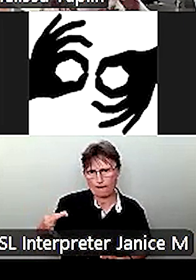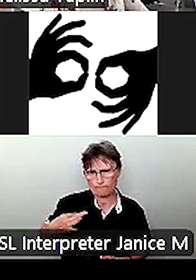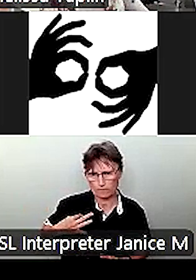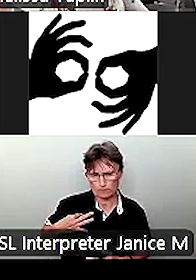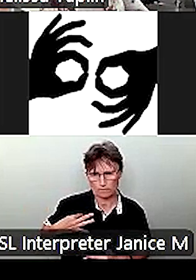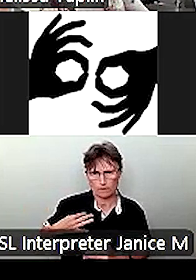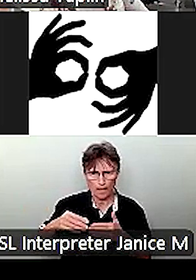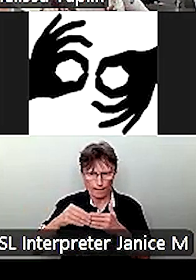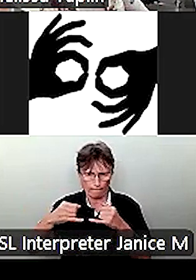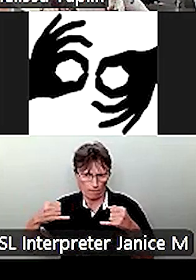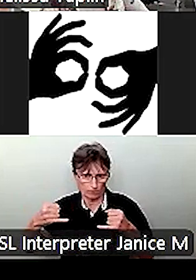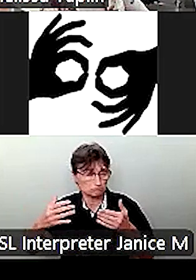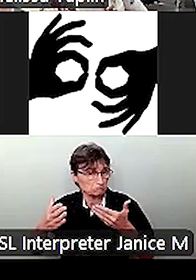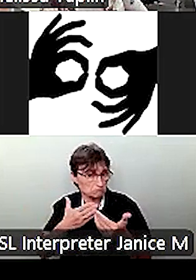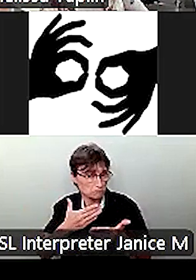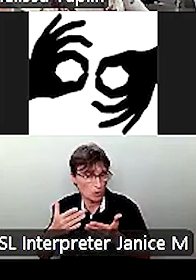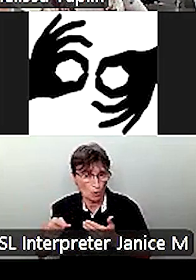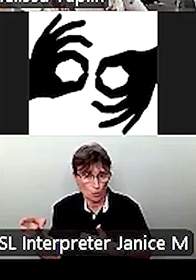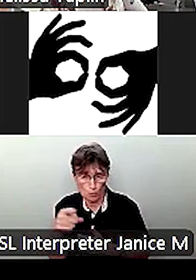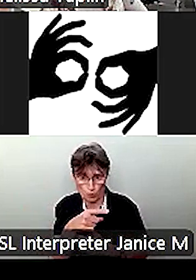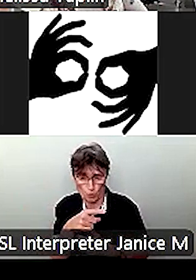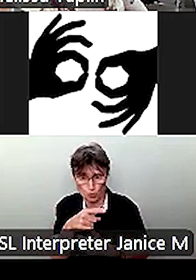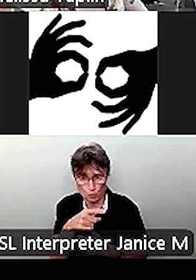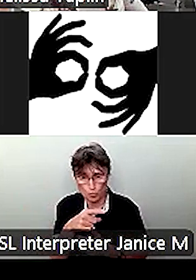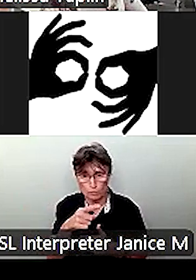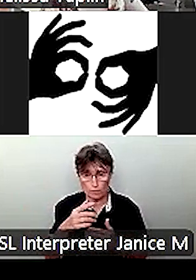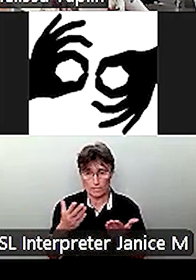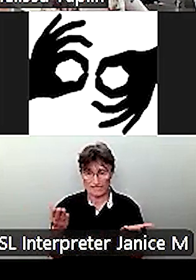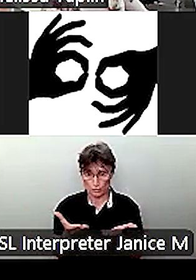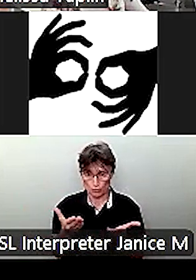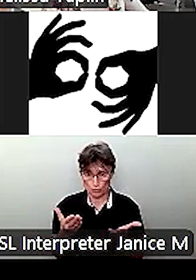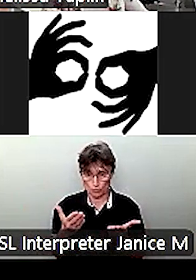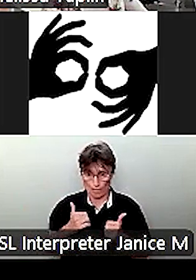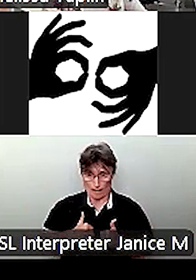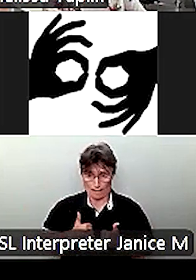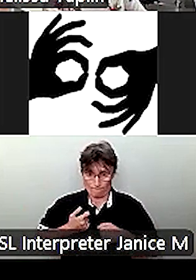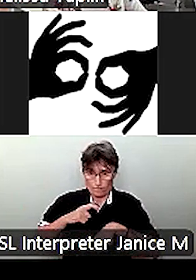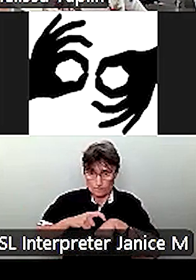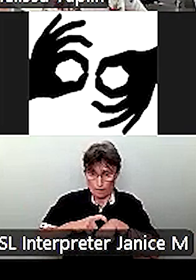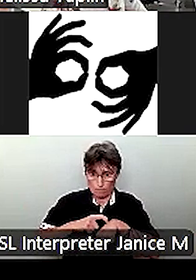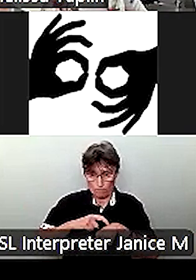us here live or are now watching the recording, please seek to take some time to read through the